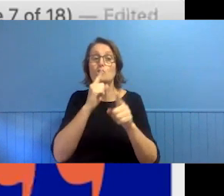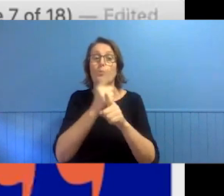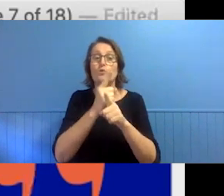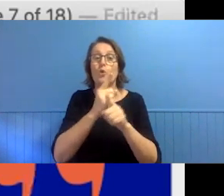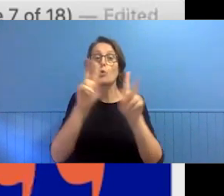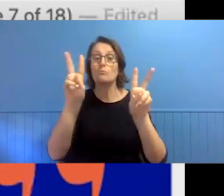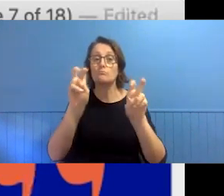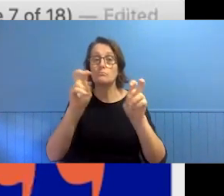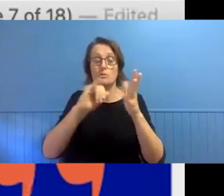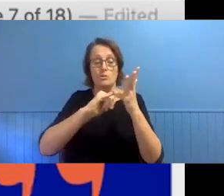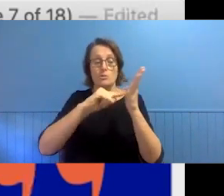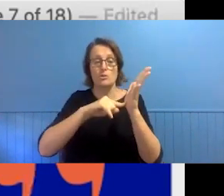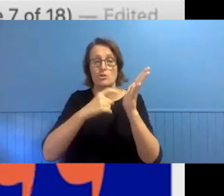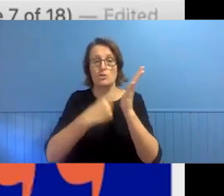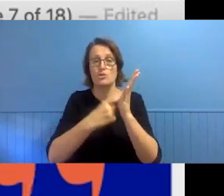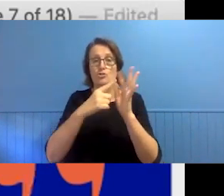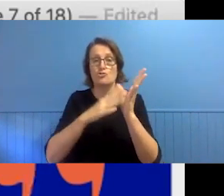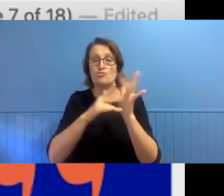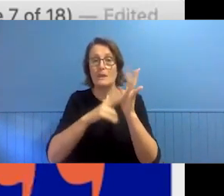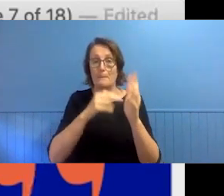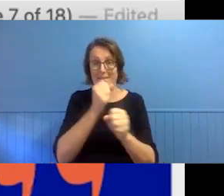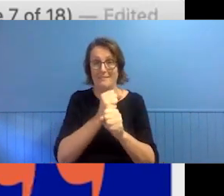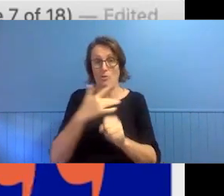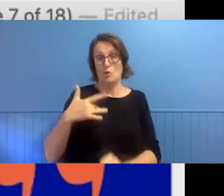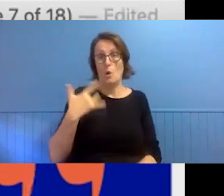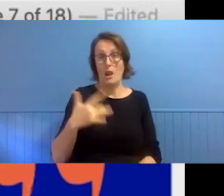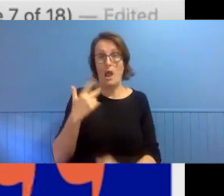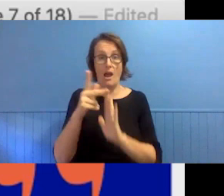connect at this time. We don't yet know the extent of that. There's not